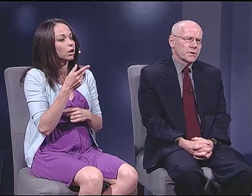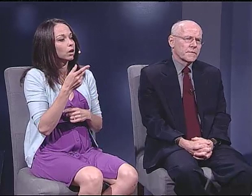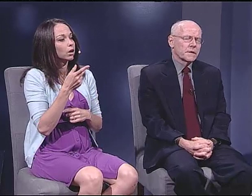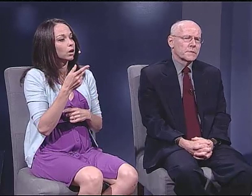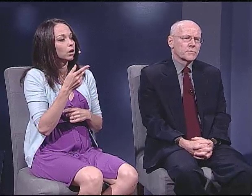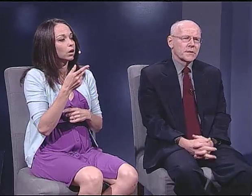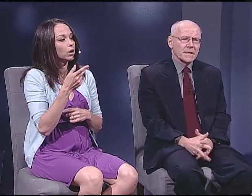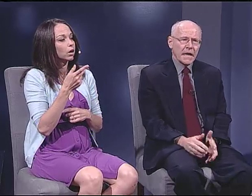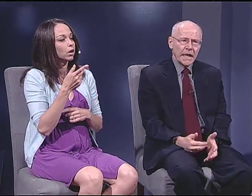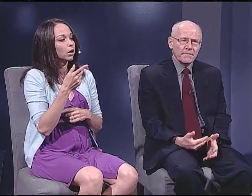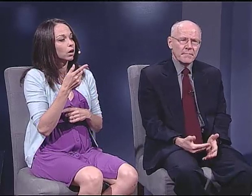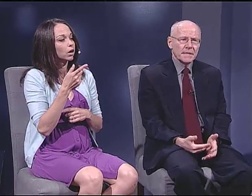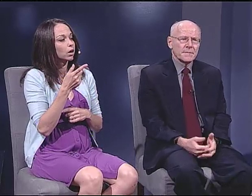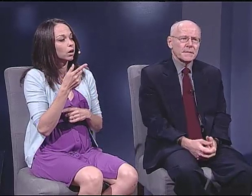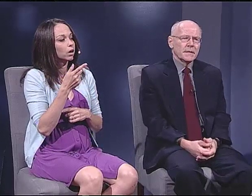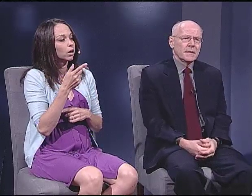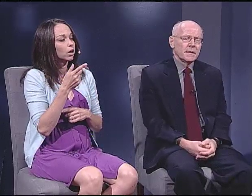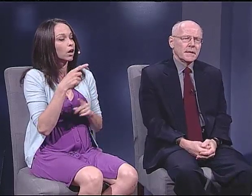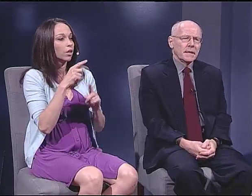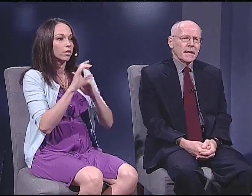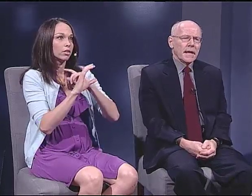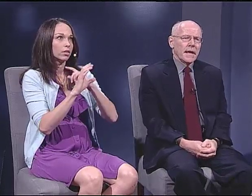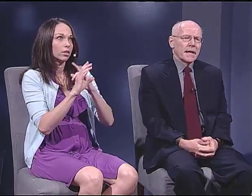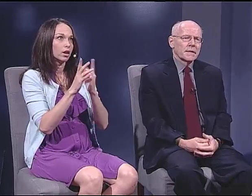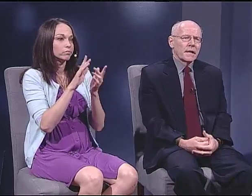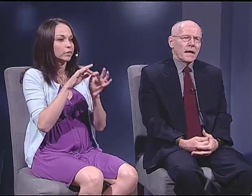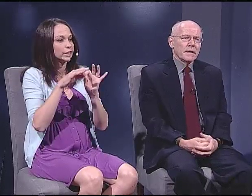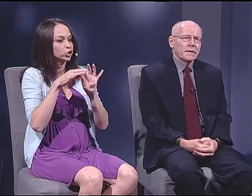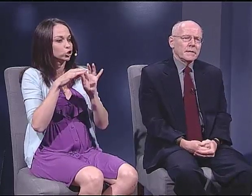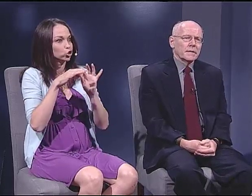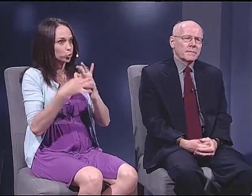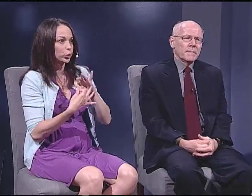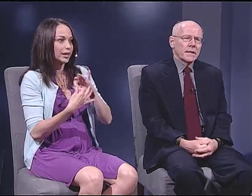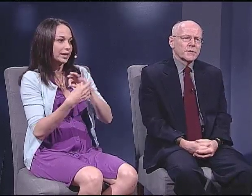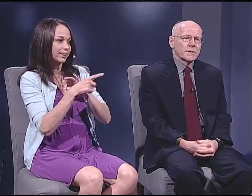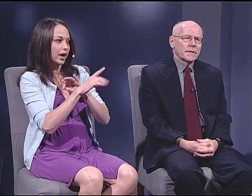of the Constitution as a kind of amendment and I imagine